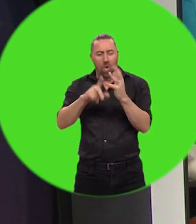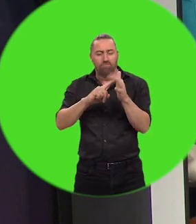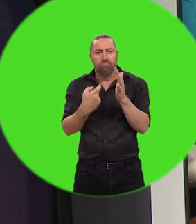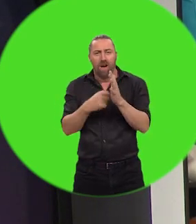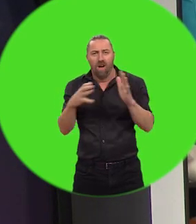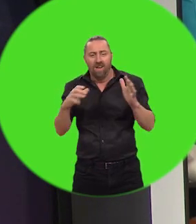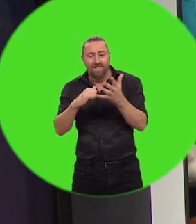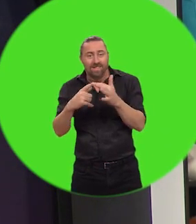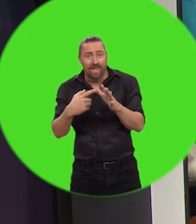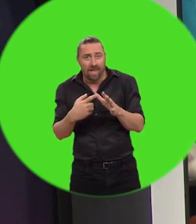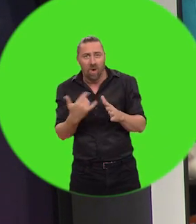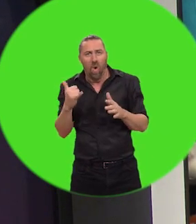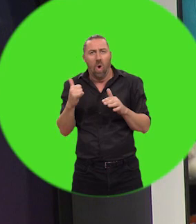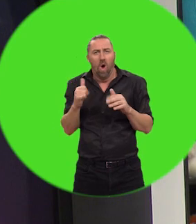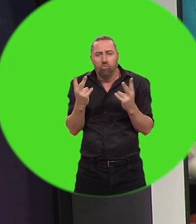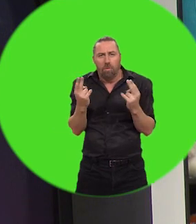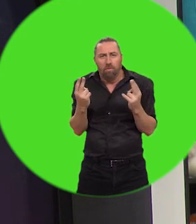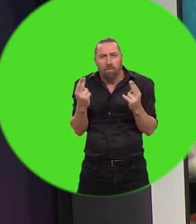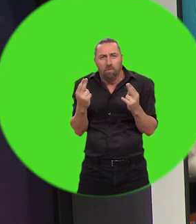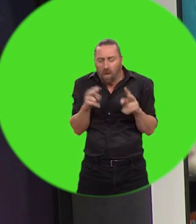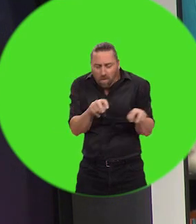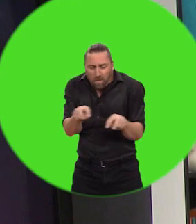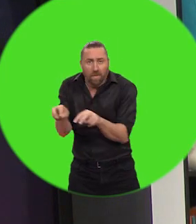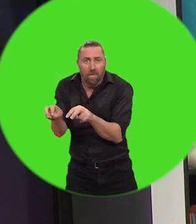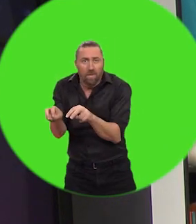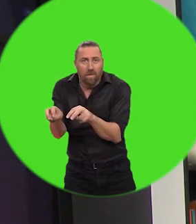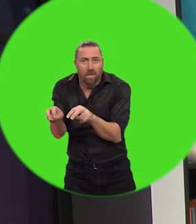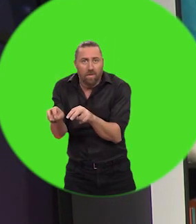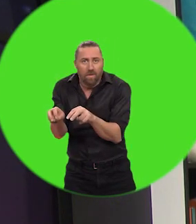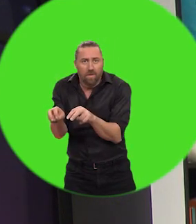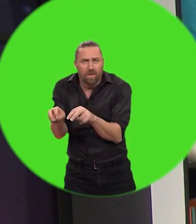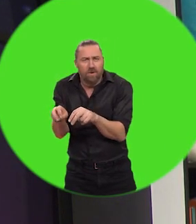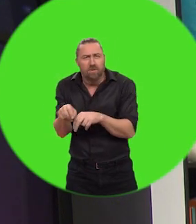Or, a little scurrying crab. (playful dinging)